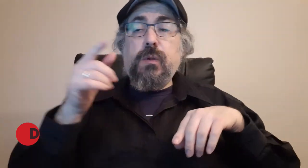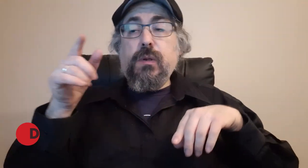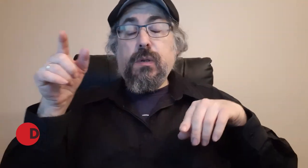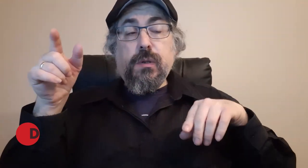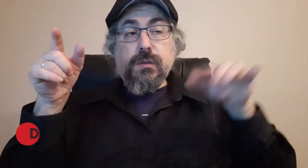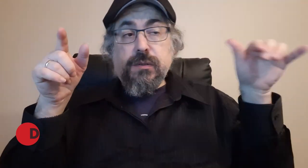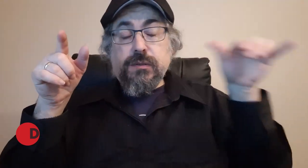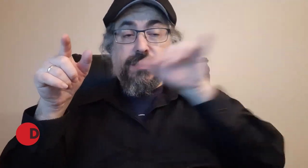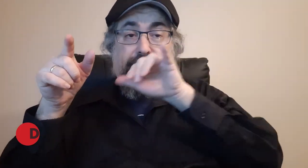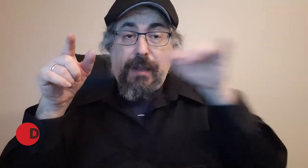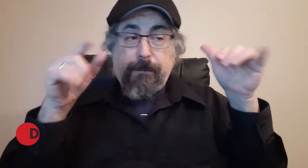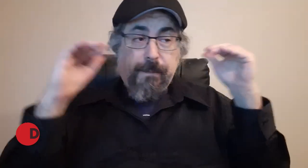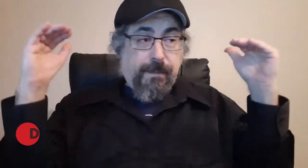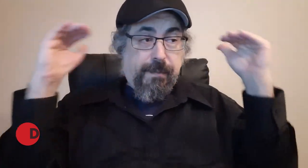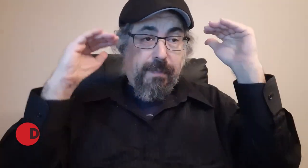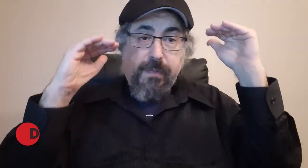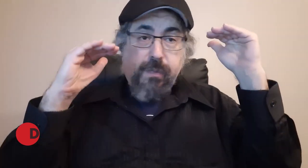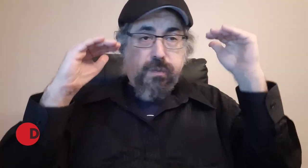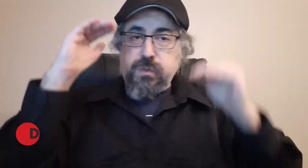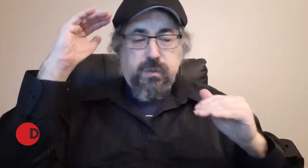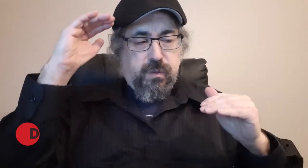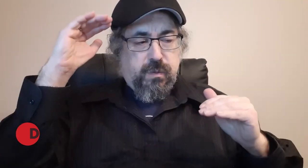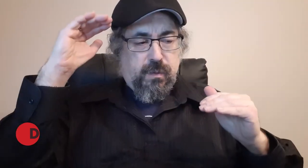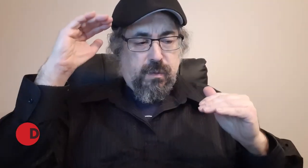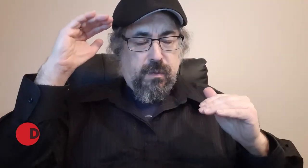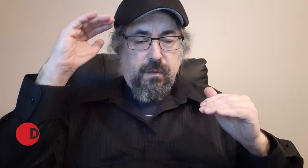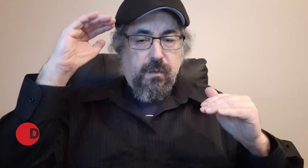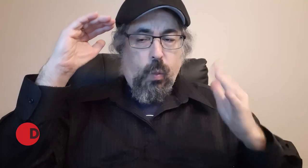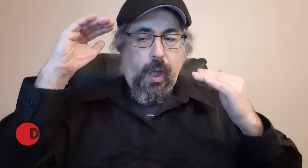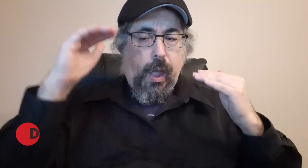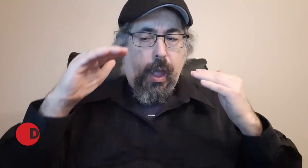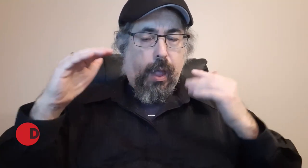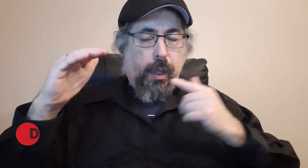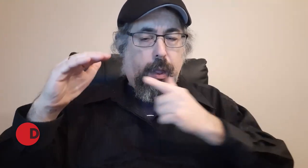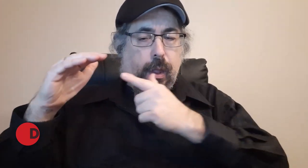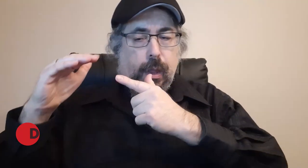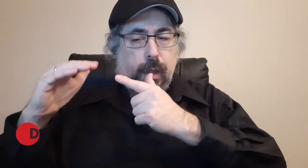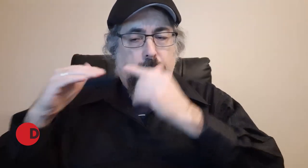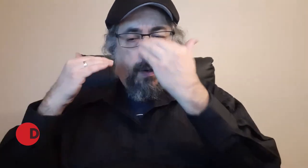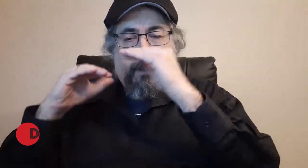which is not equivalent.